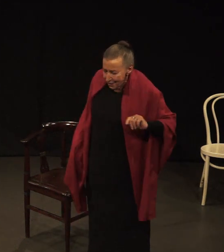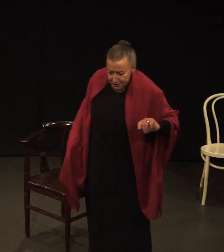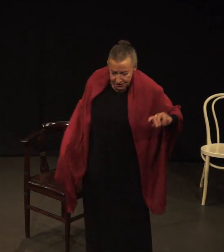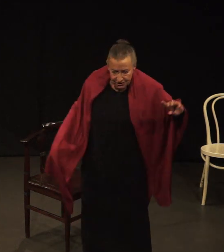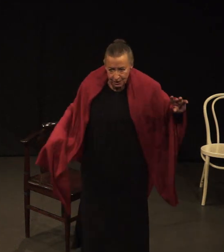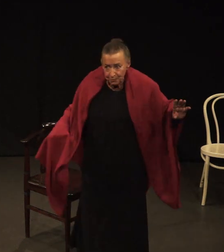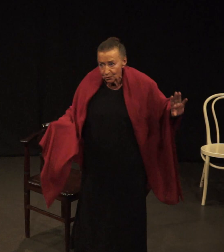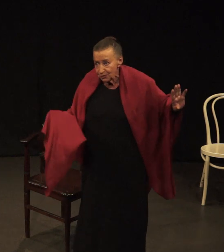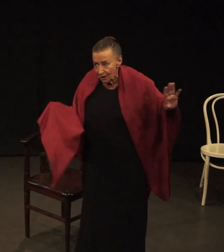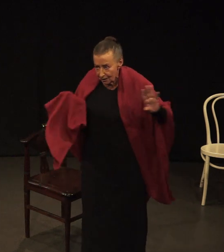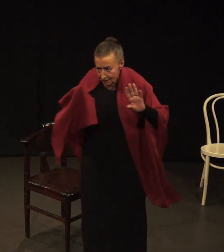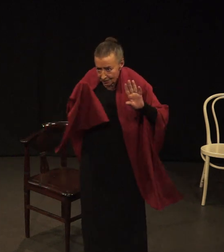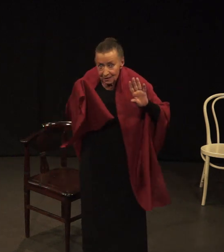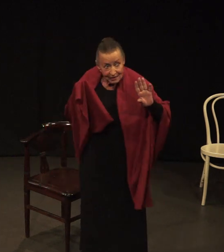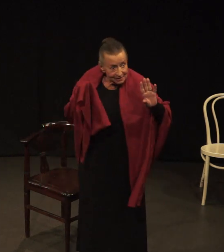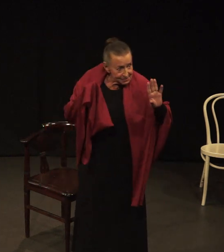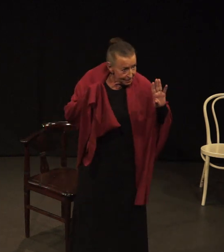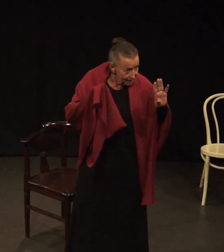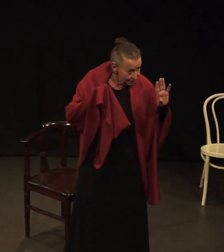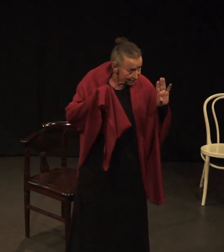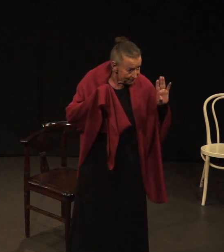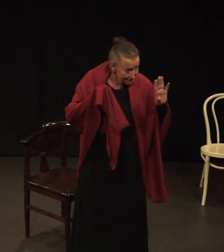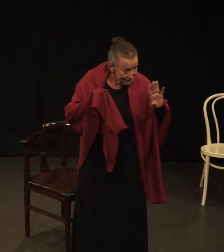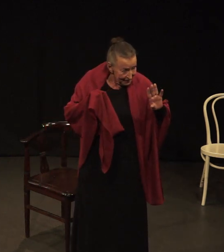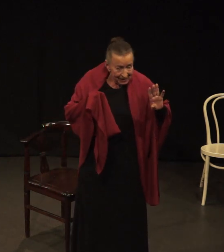And one and all were hunting milk caps,